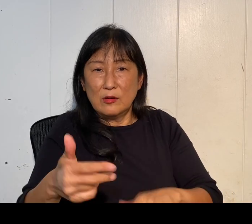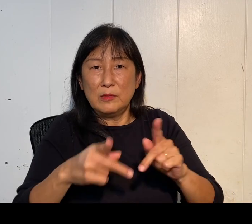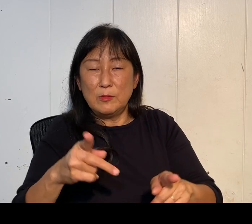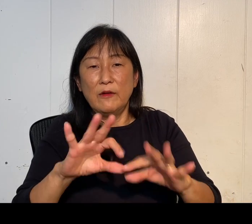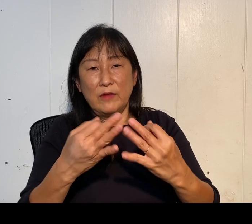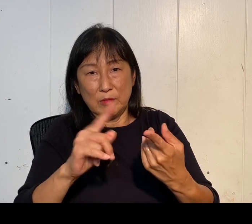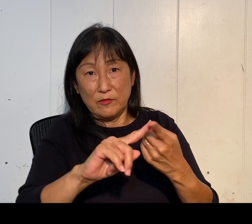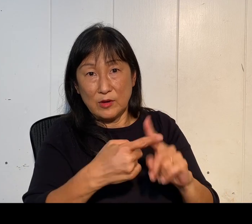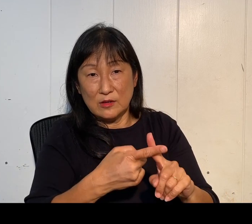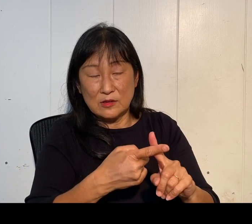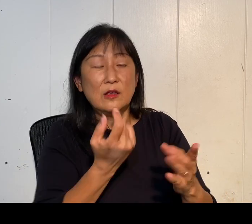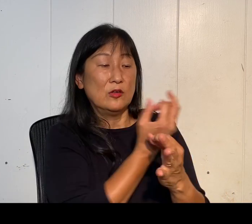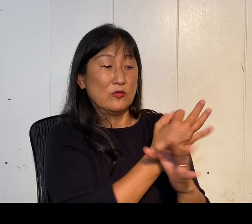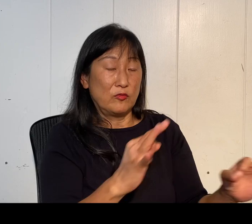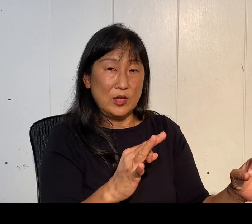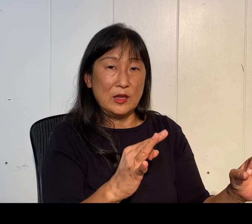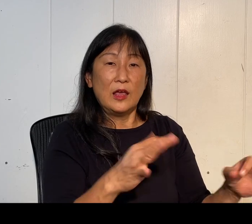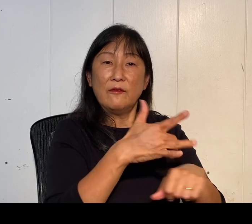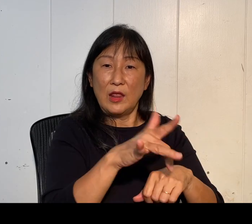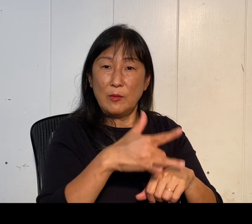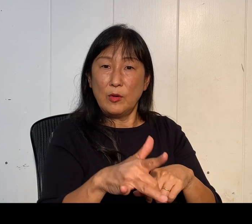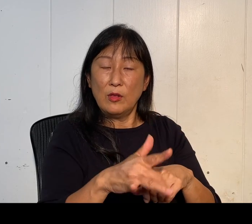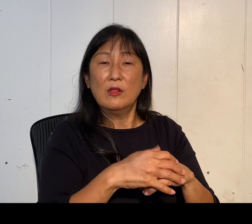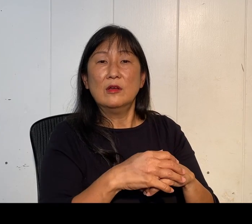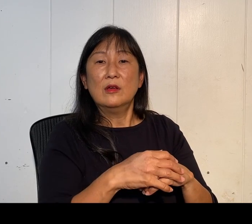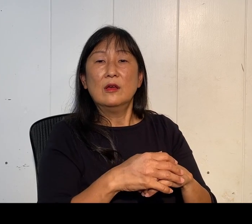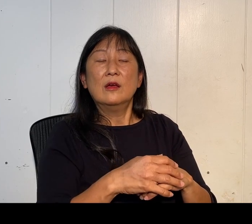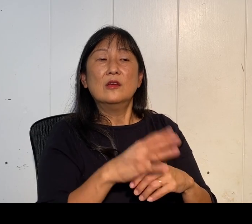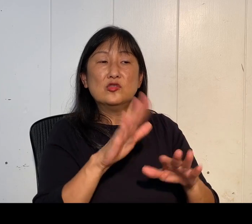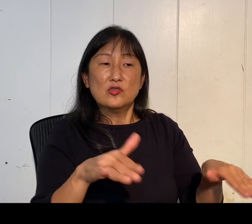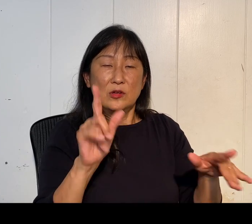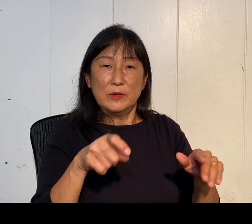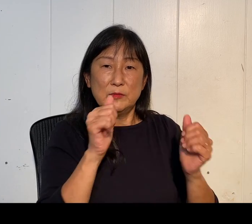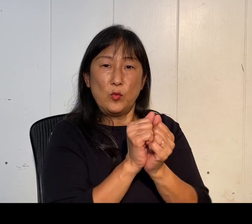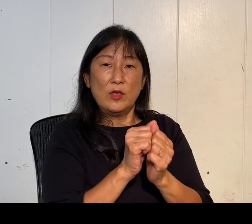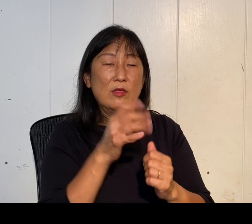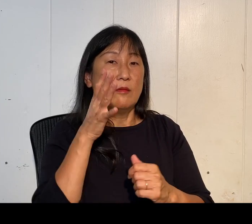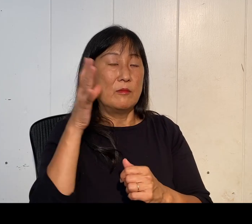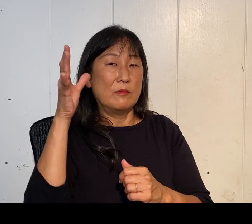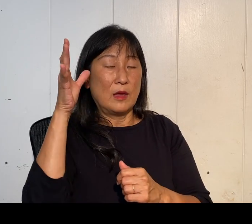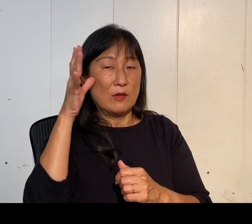friends. It’s free, and it’s available at clinics around the island this week. Minors must be accompanied by a parent or guardian.